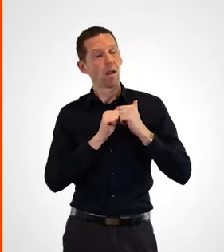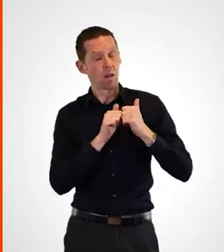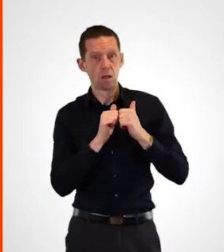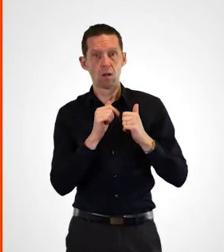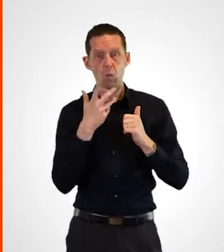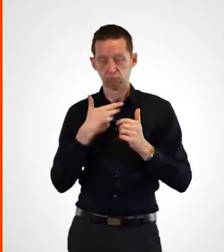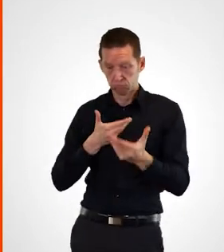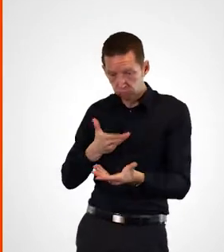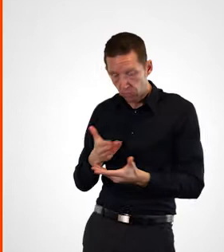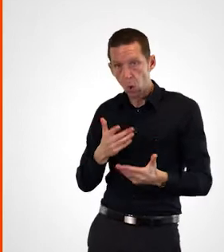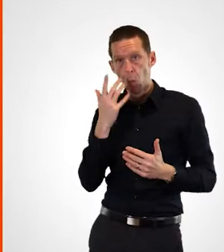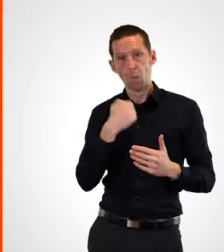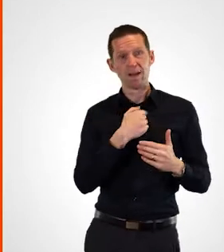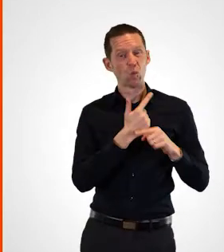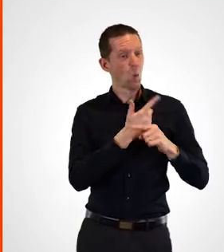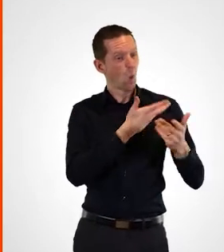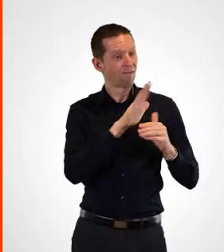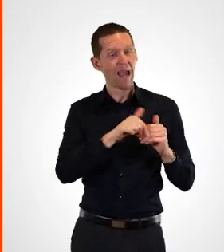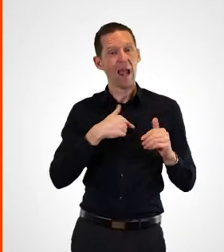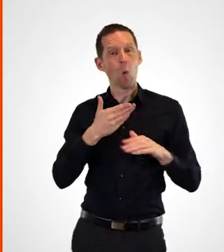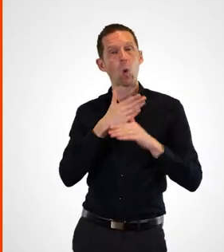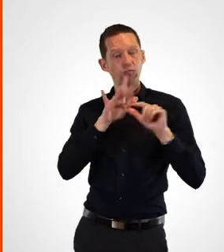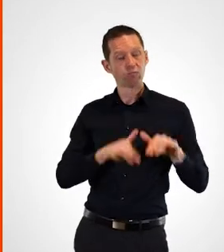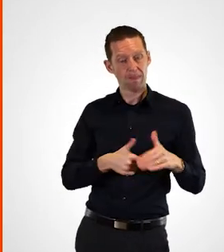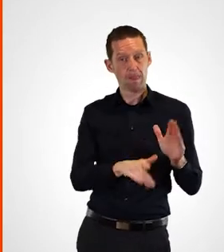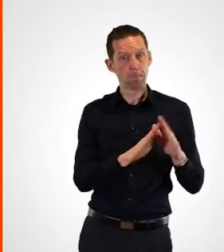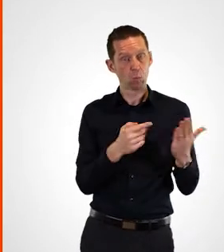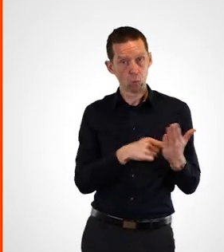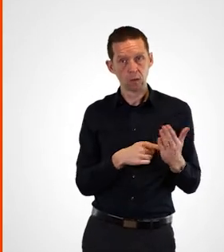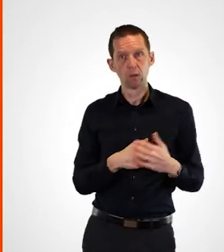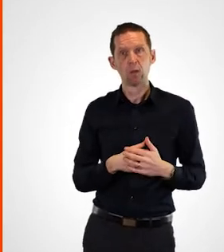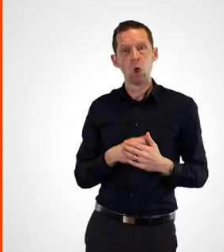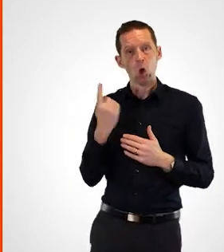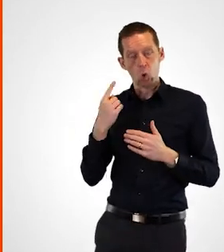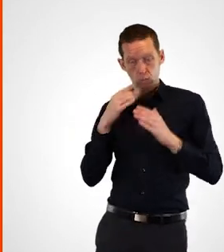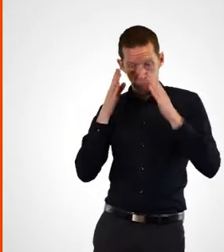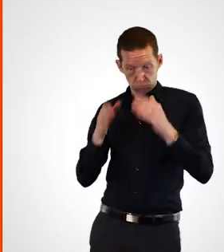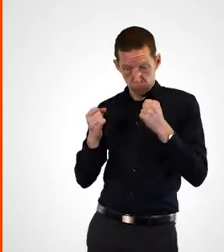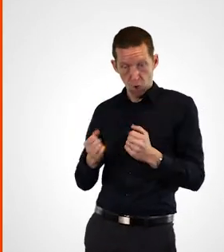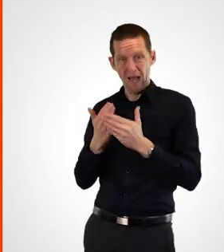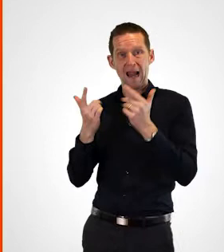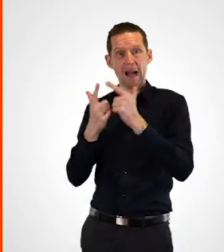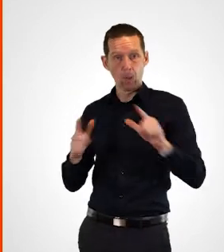our own interactions and discussing even the work we did in the book as someone who focused more on language, you can see how language